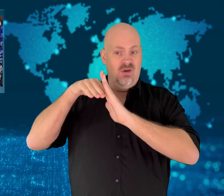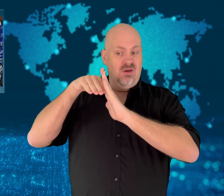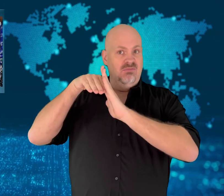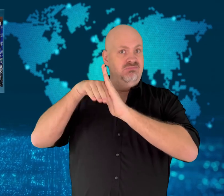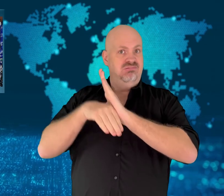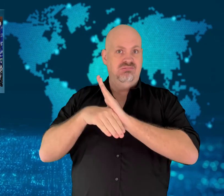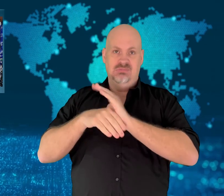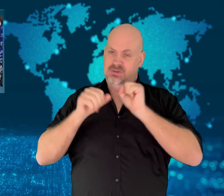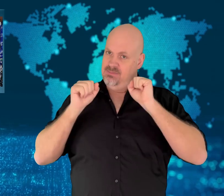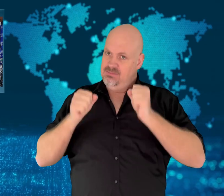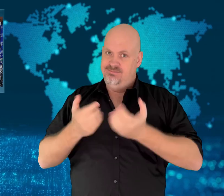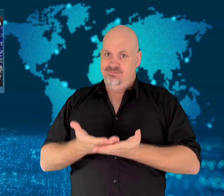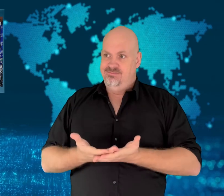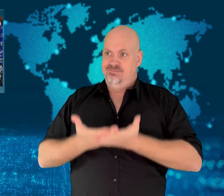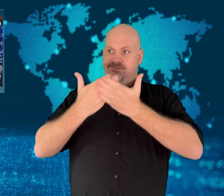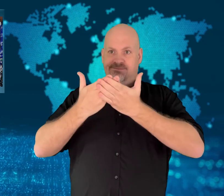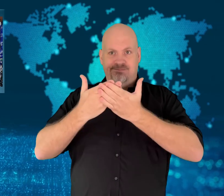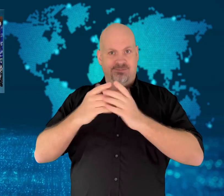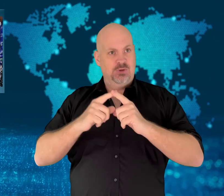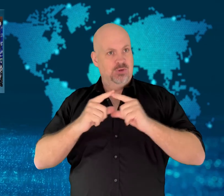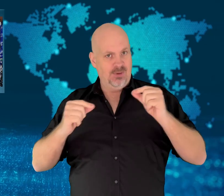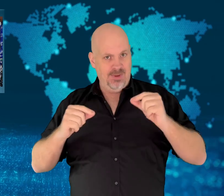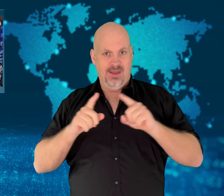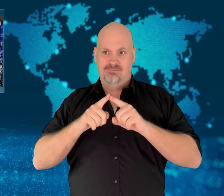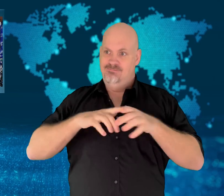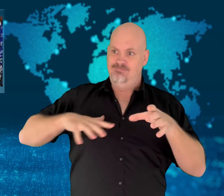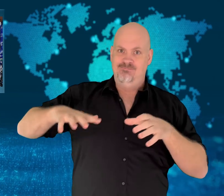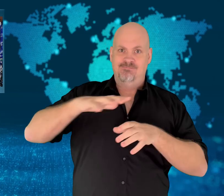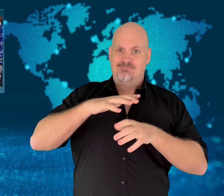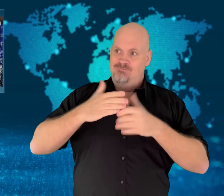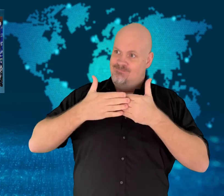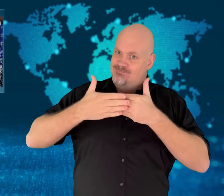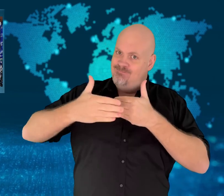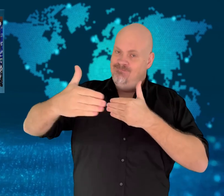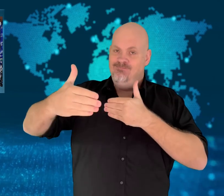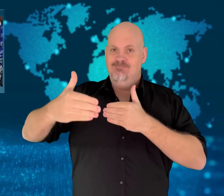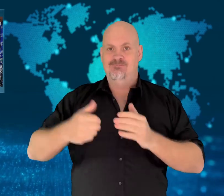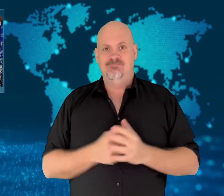for the country and its society.